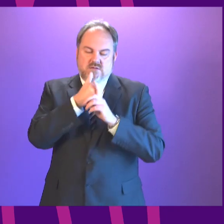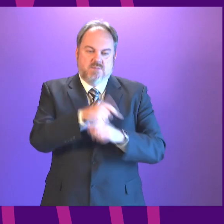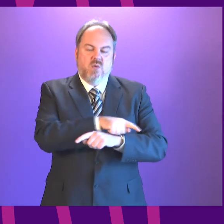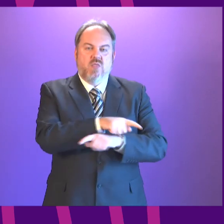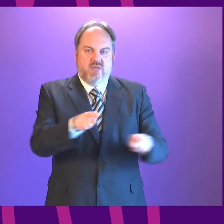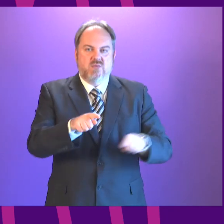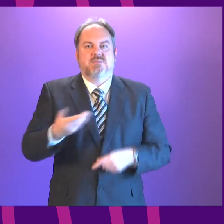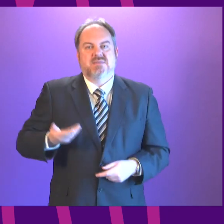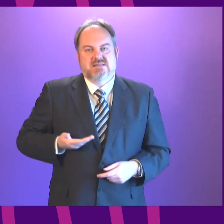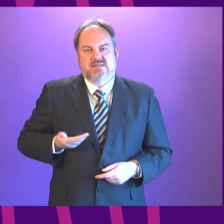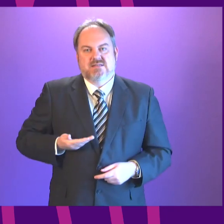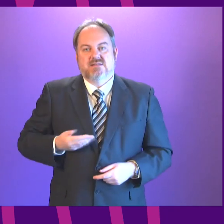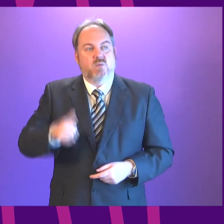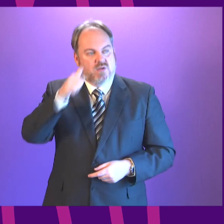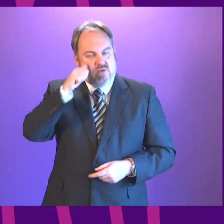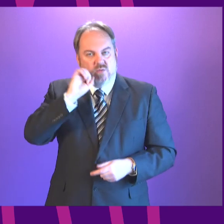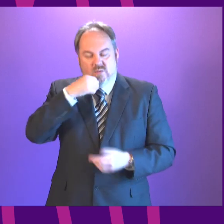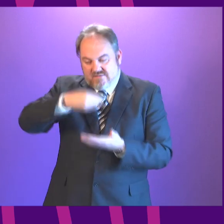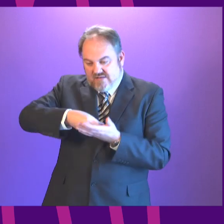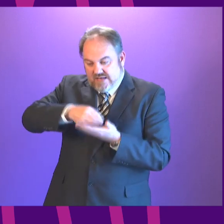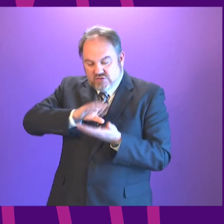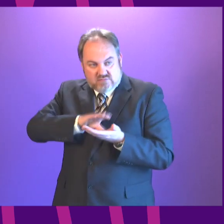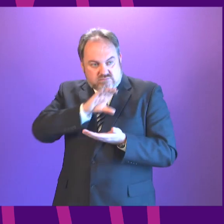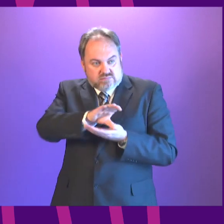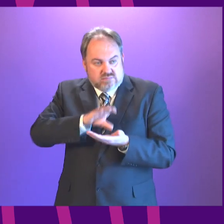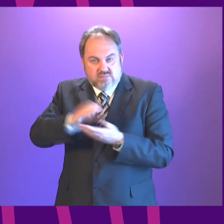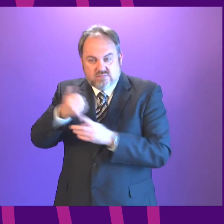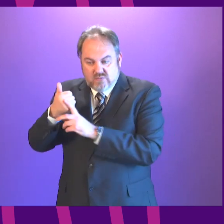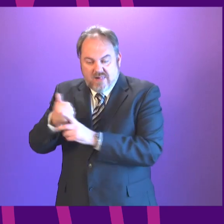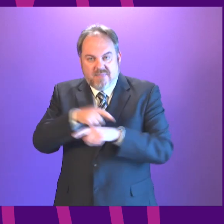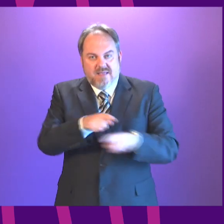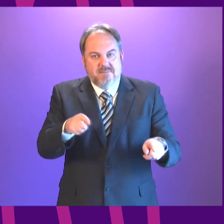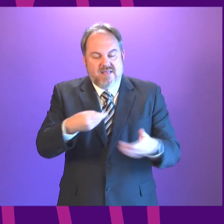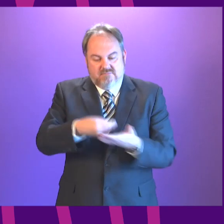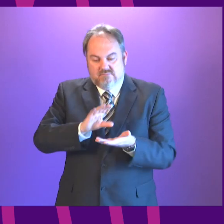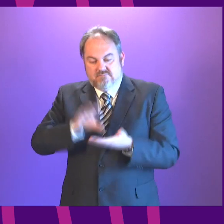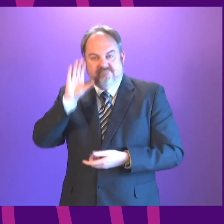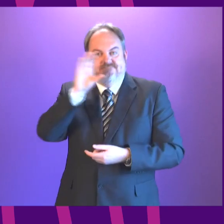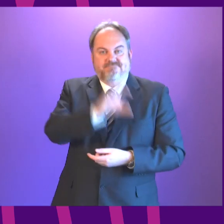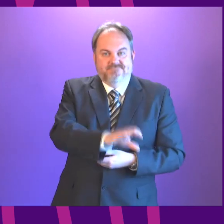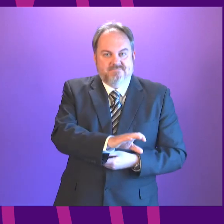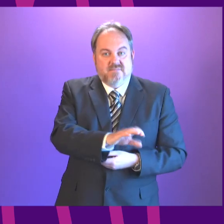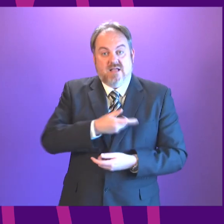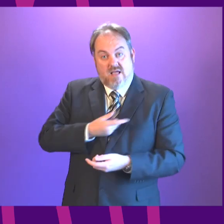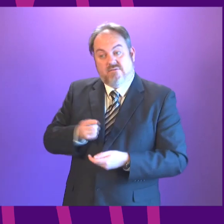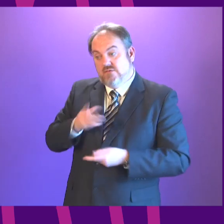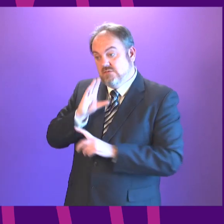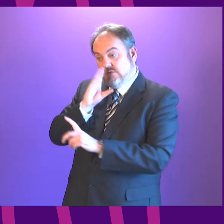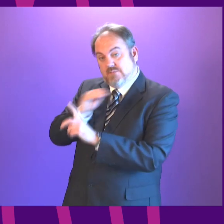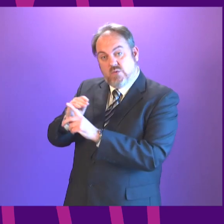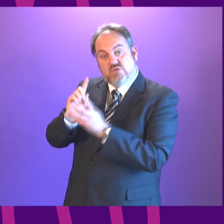the sector on the need for immediate financial support, and I raised the issue of compensation at the COBRA meeting yesterday.